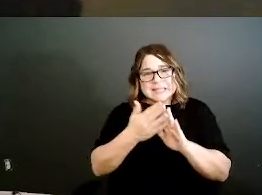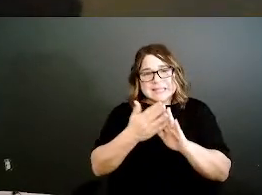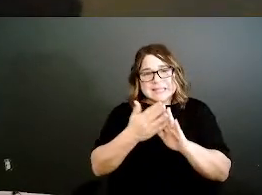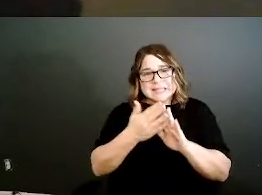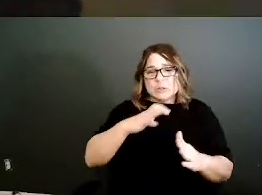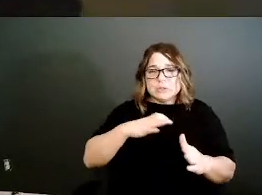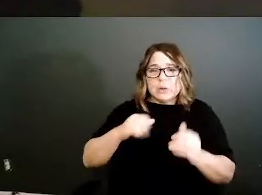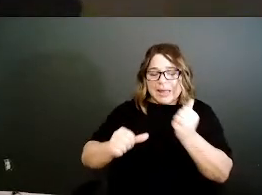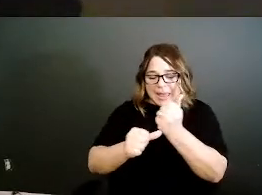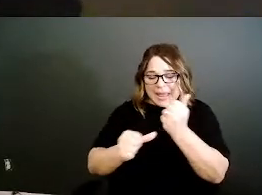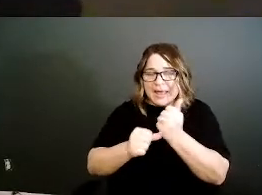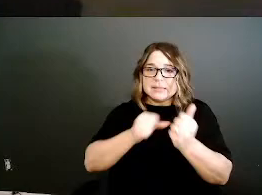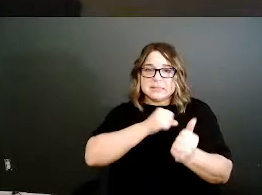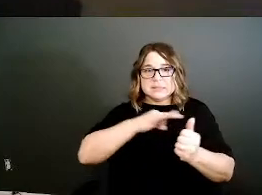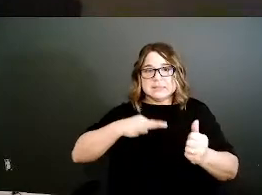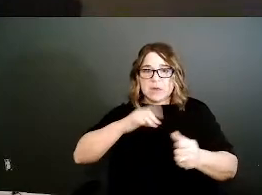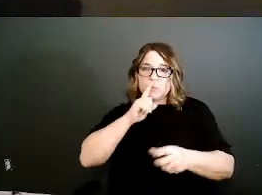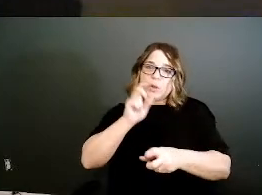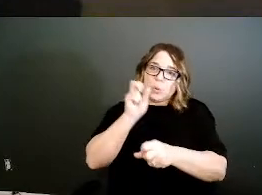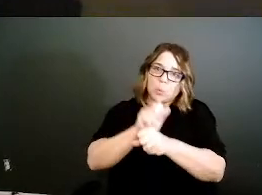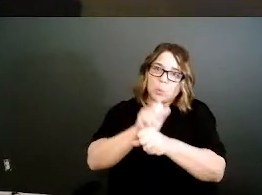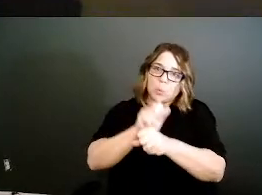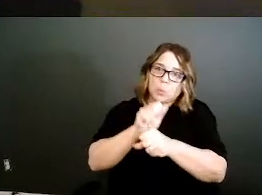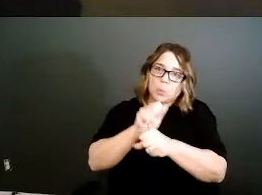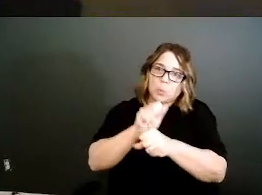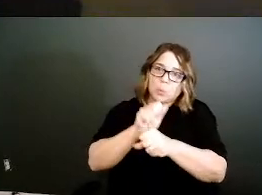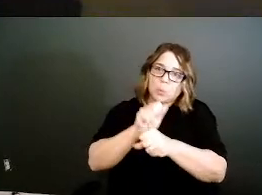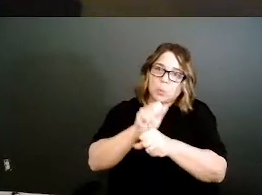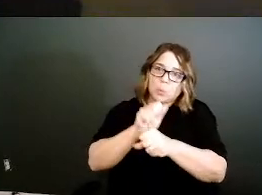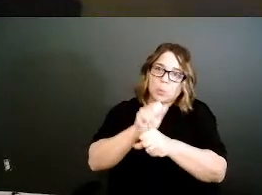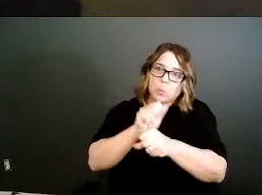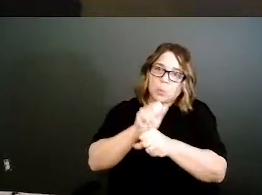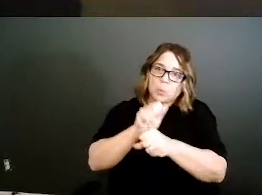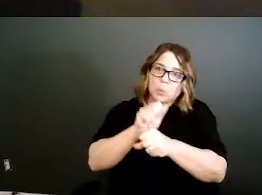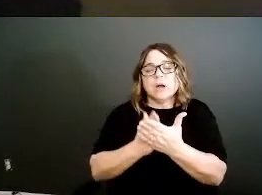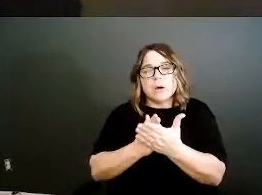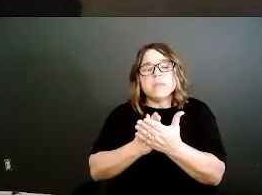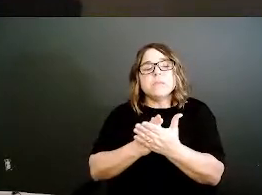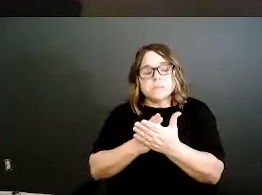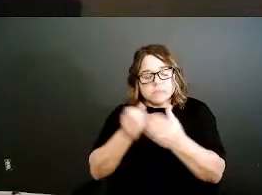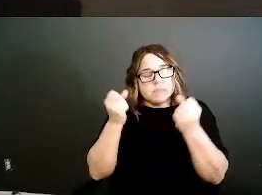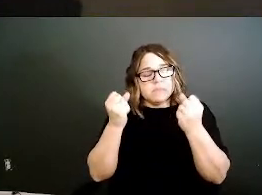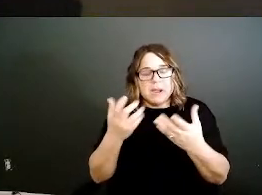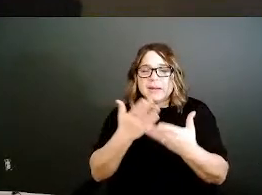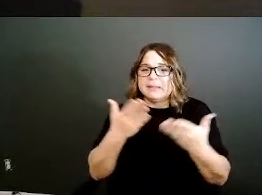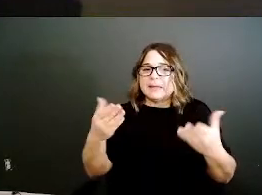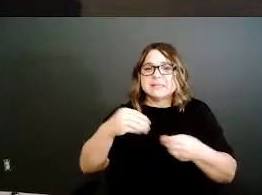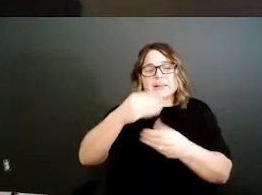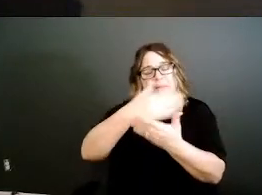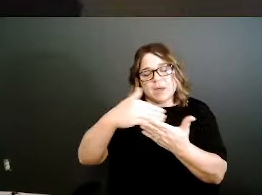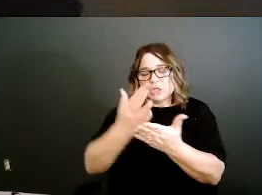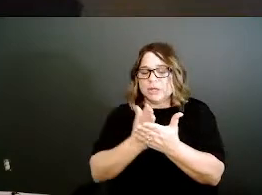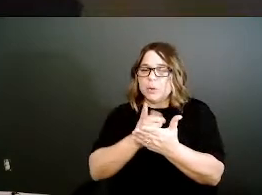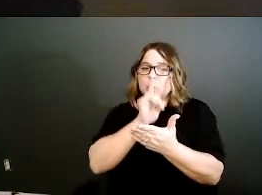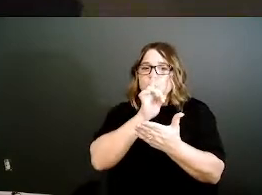COMMONPLACE AND SO MUCH A PART OF OUR DAY-TO-DAY OPERATIONS, THINGS THAT USED TO BE VERY CONTROVERSIAL, STAFFING THE OFFICE OF RACE EQUITY OR INVESTING IN, YOU